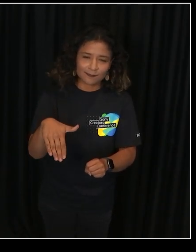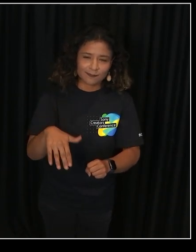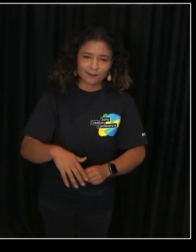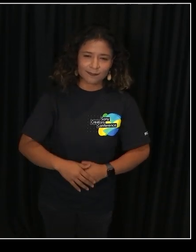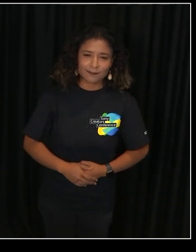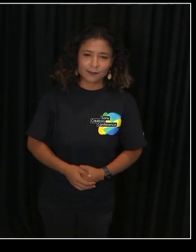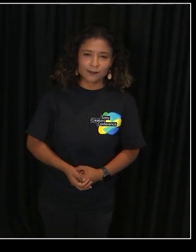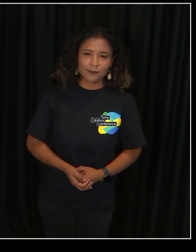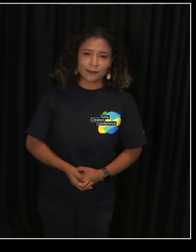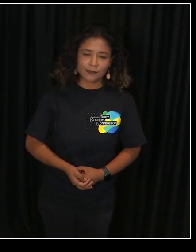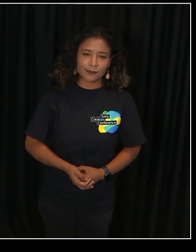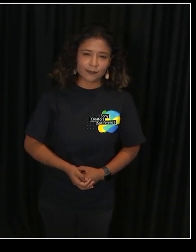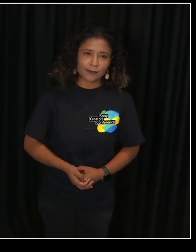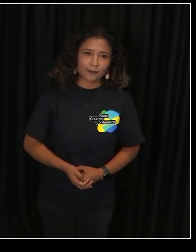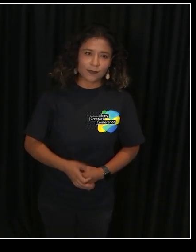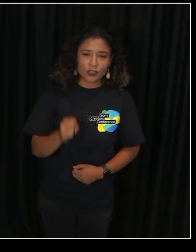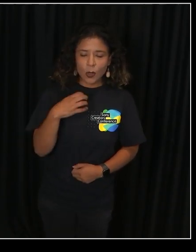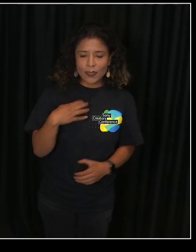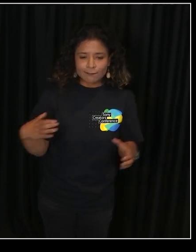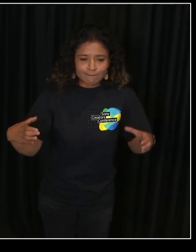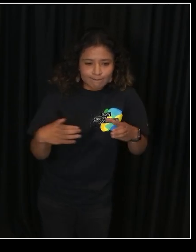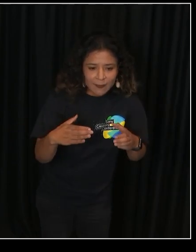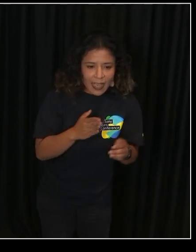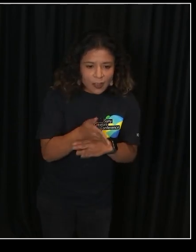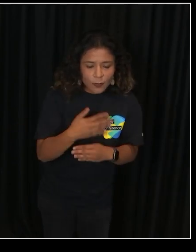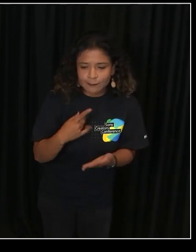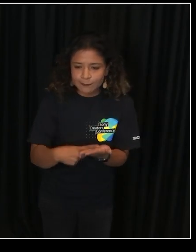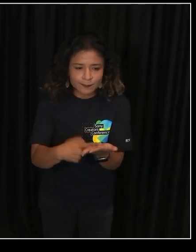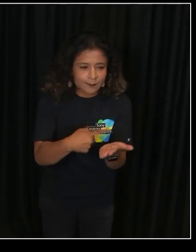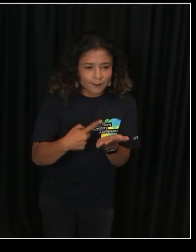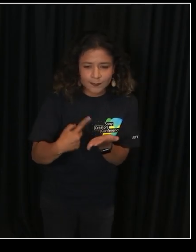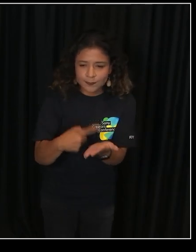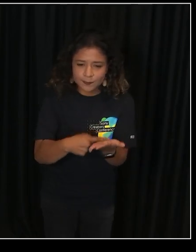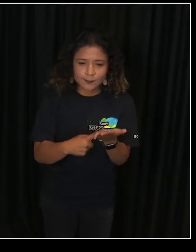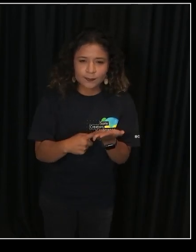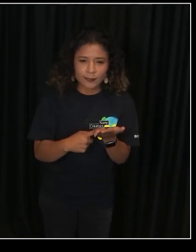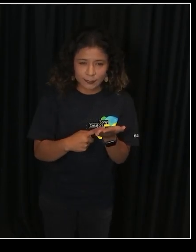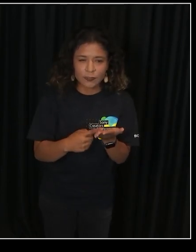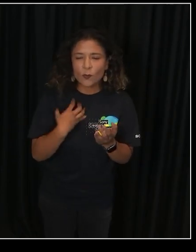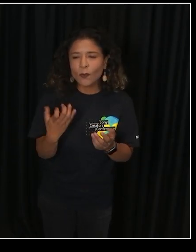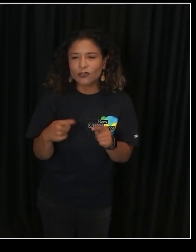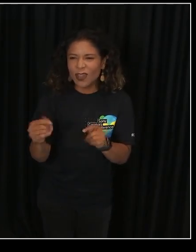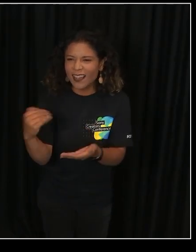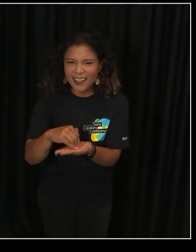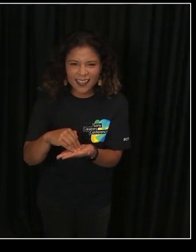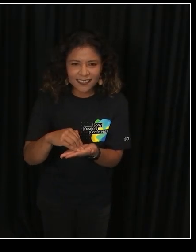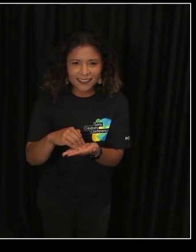So we huddled afterwards and decided we want to try again. We want a rematch.